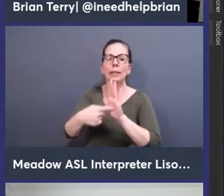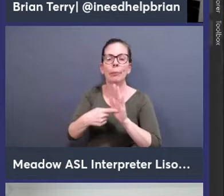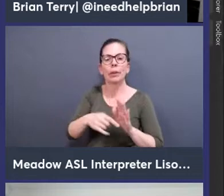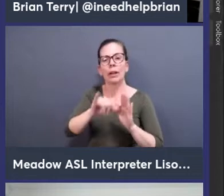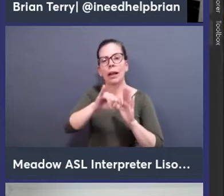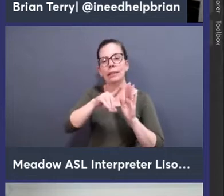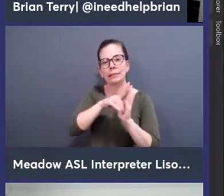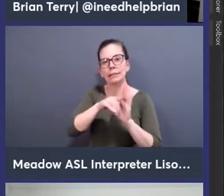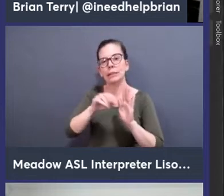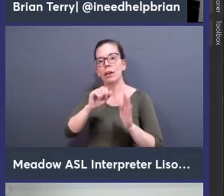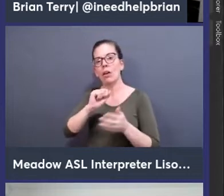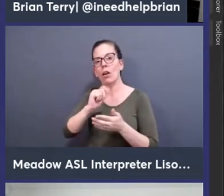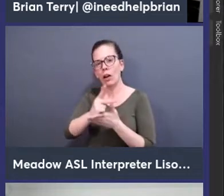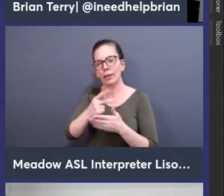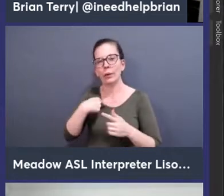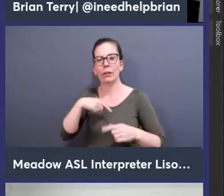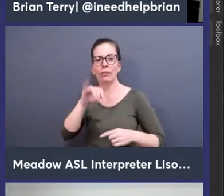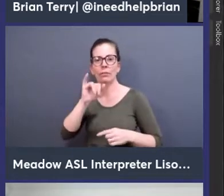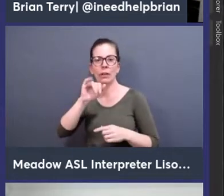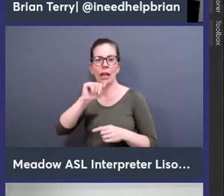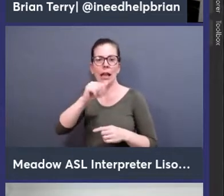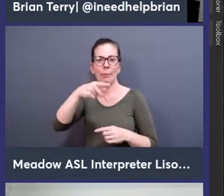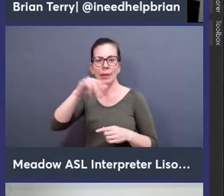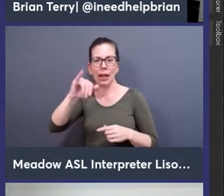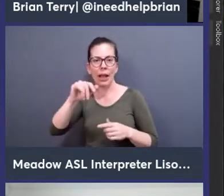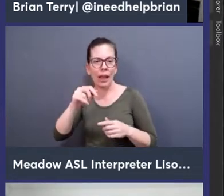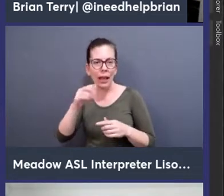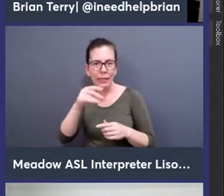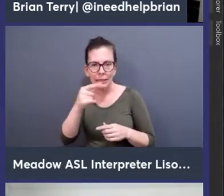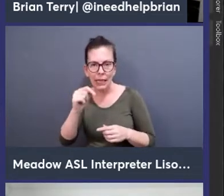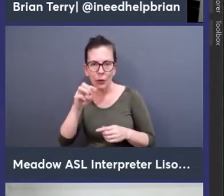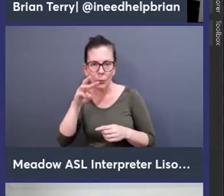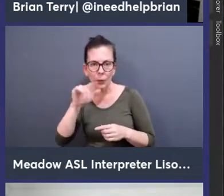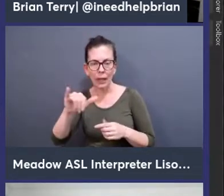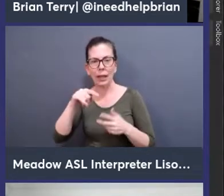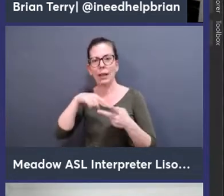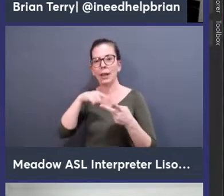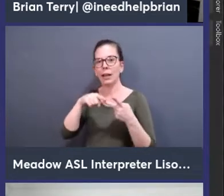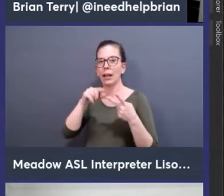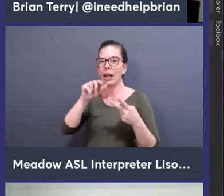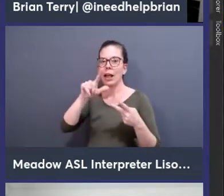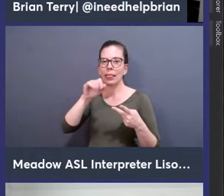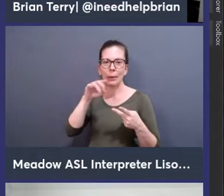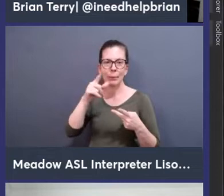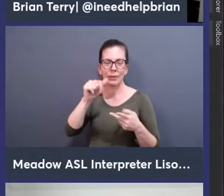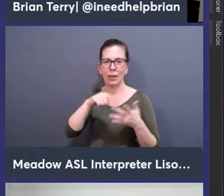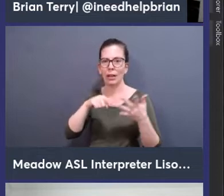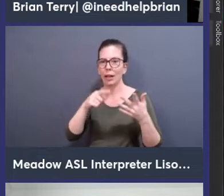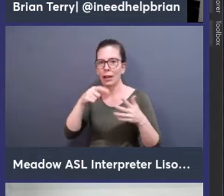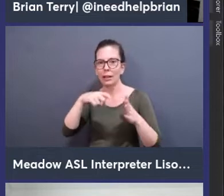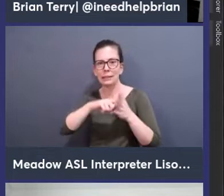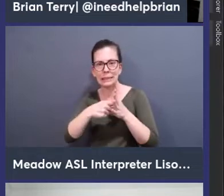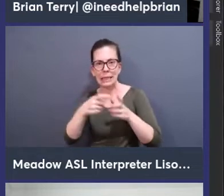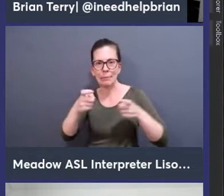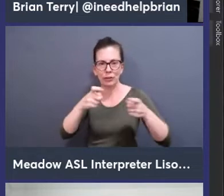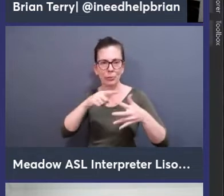we're gonna use CloudWatch, we're gonna use Cognito, we're gonna use DynamoDB, IAM key management and Lambda. There's a lot of stuff that is getting used in the back